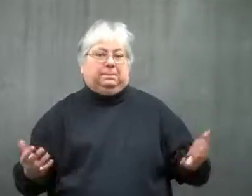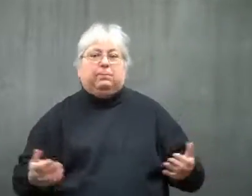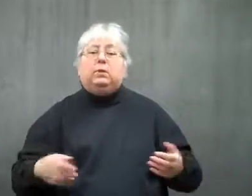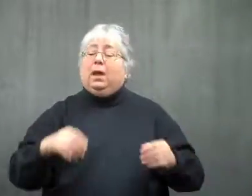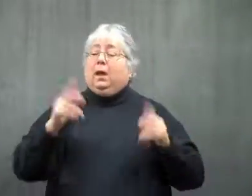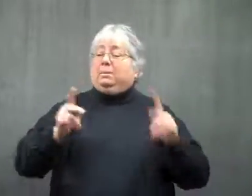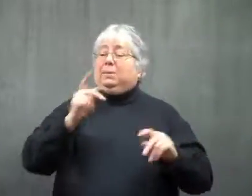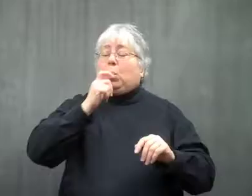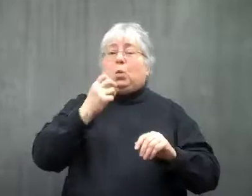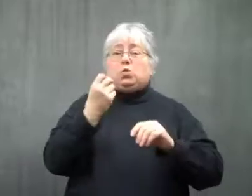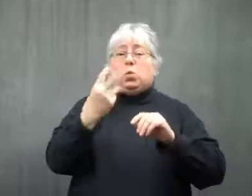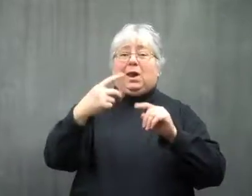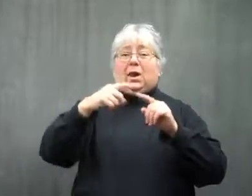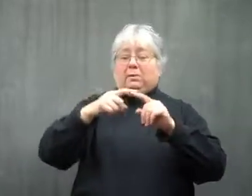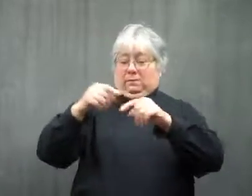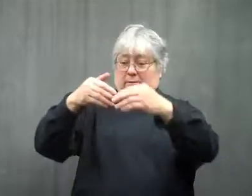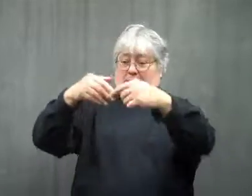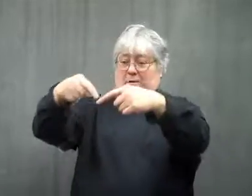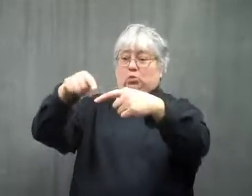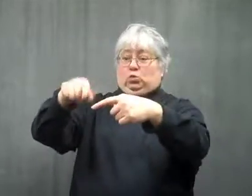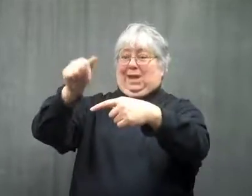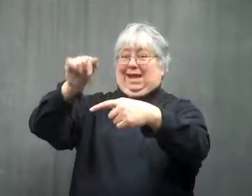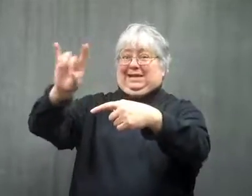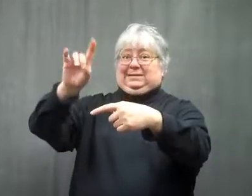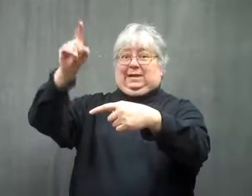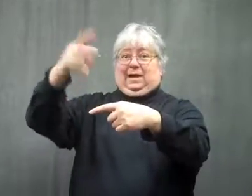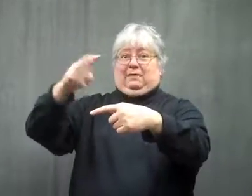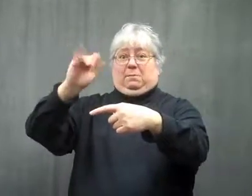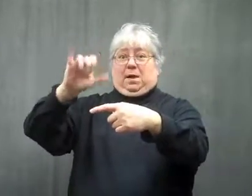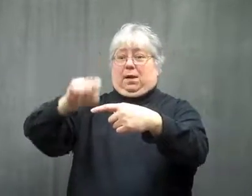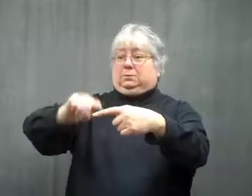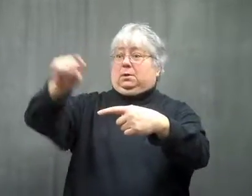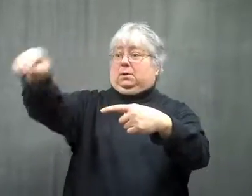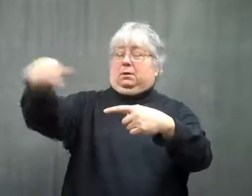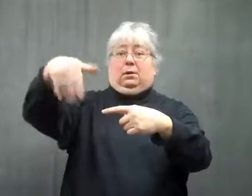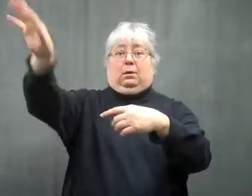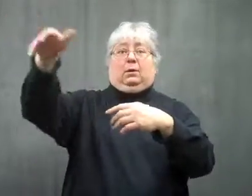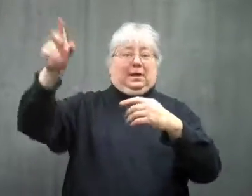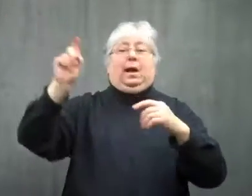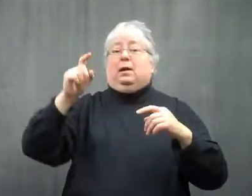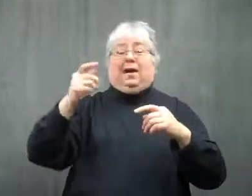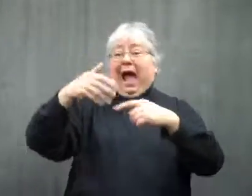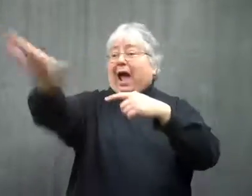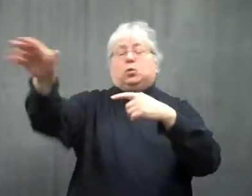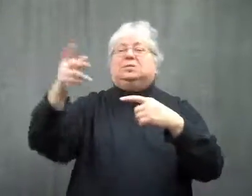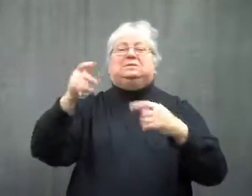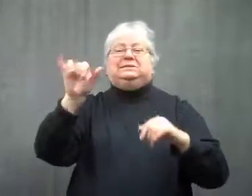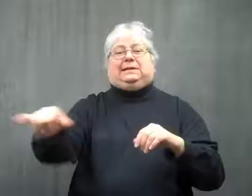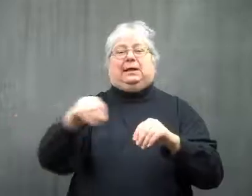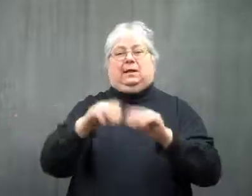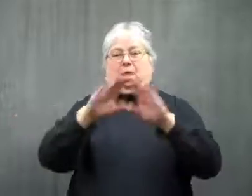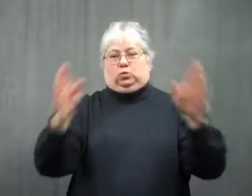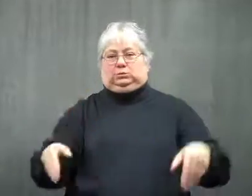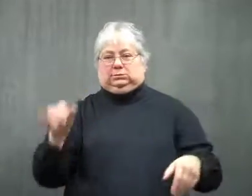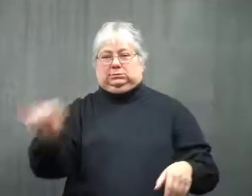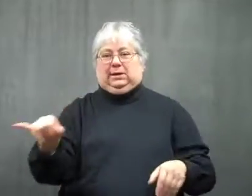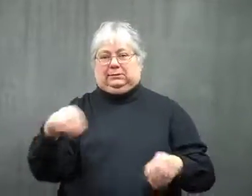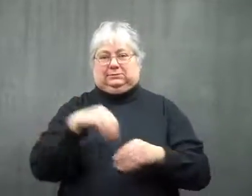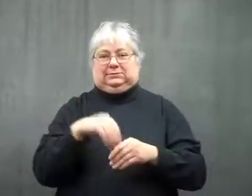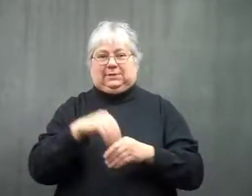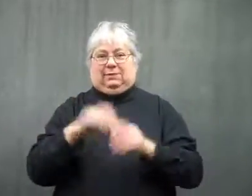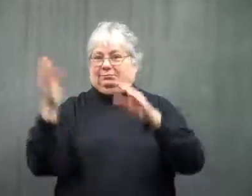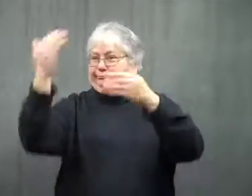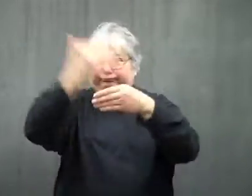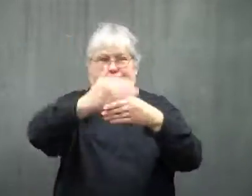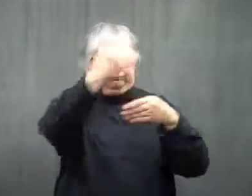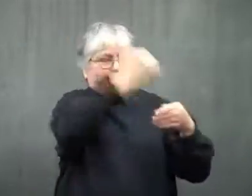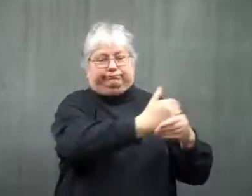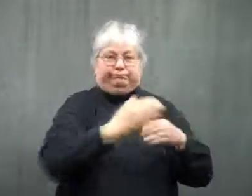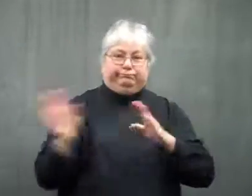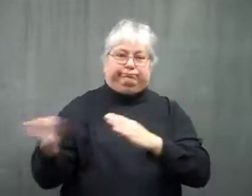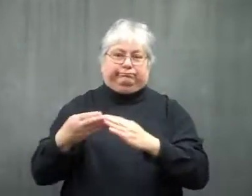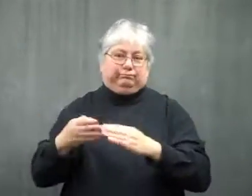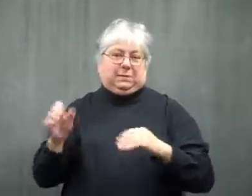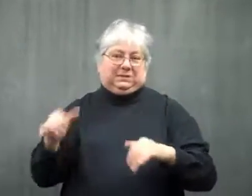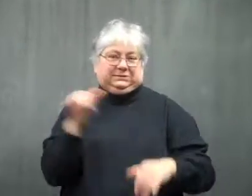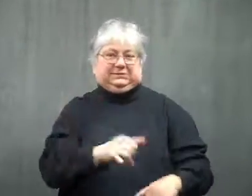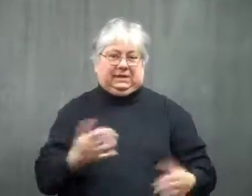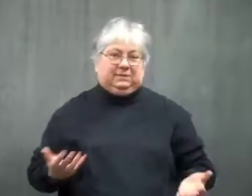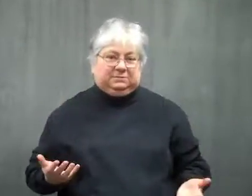People within 12 to 18 1/2 miles were to stay indoors and keep doors and windows shut.